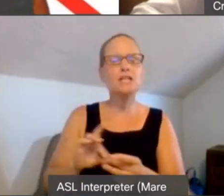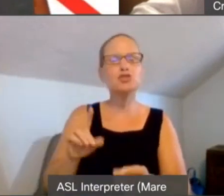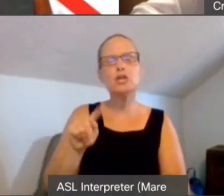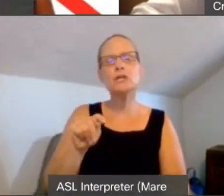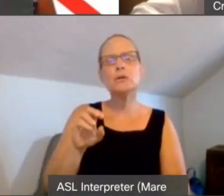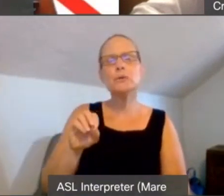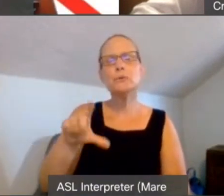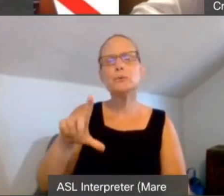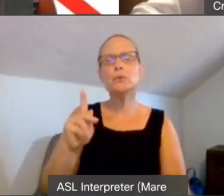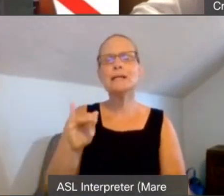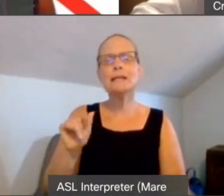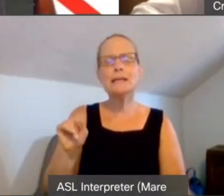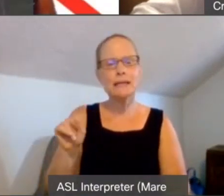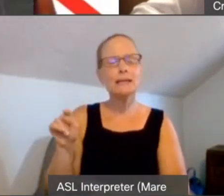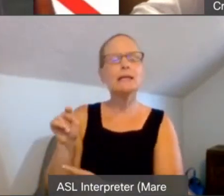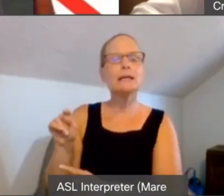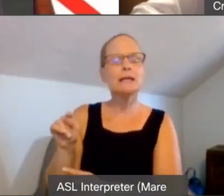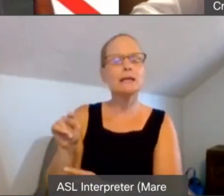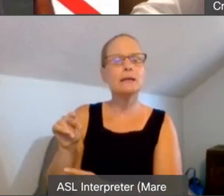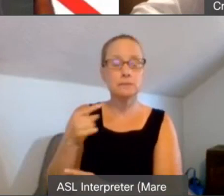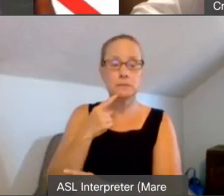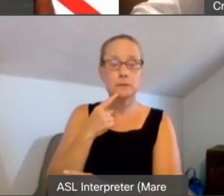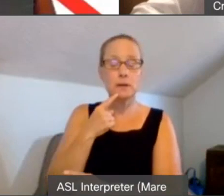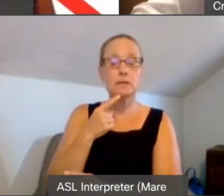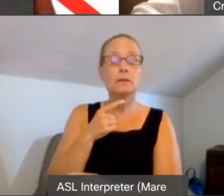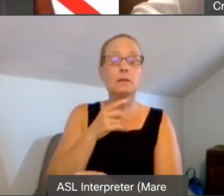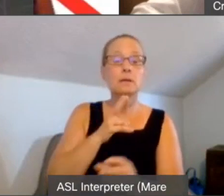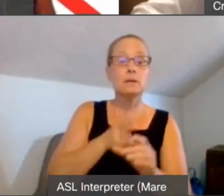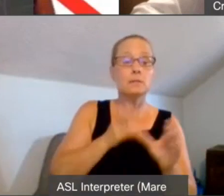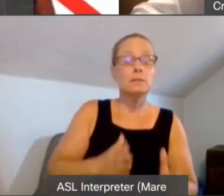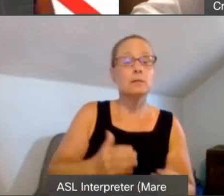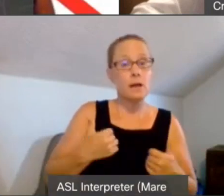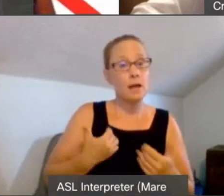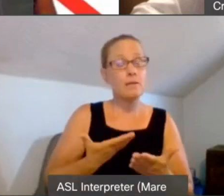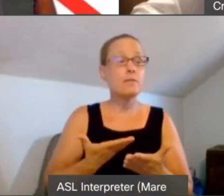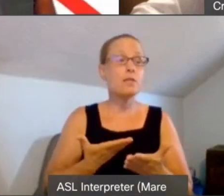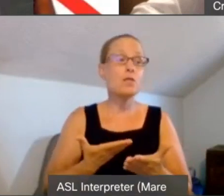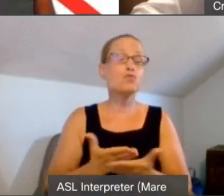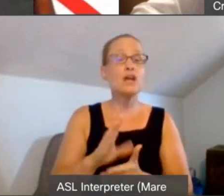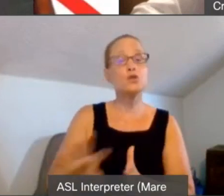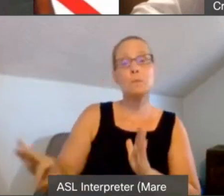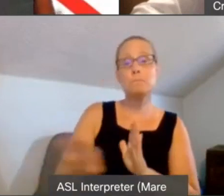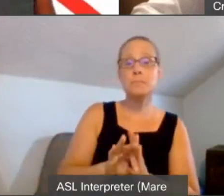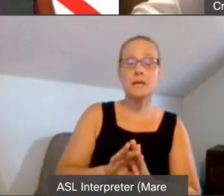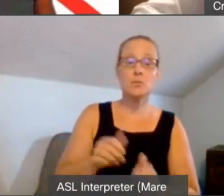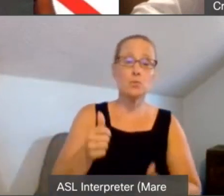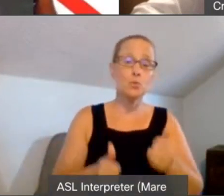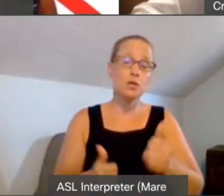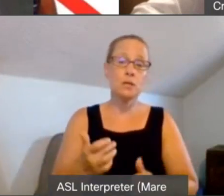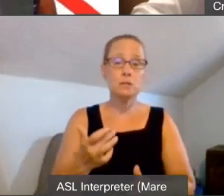about the fact that the participant has the right of choice of medical providers, and you noted,